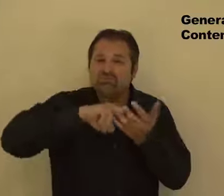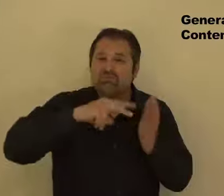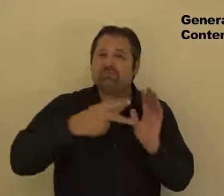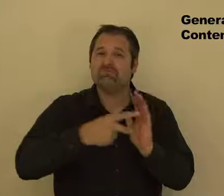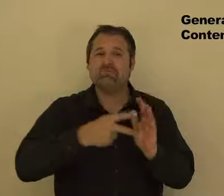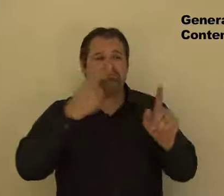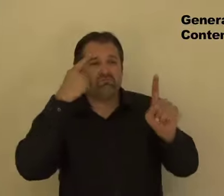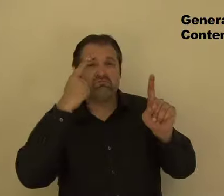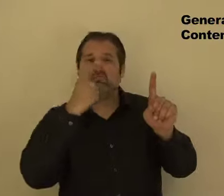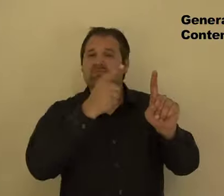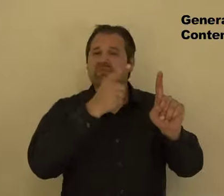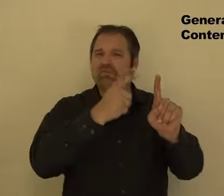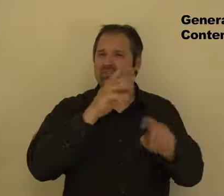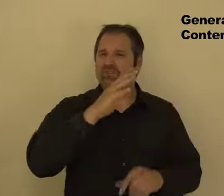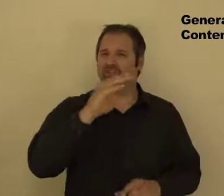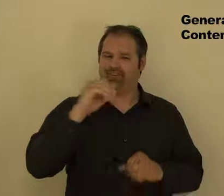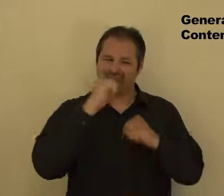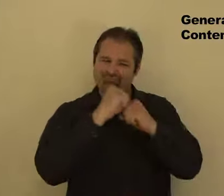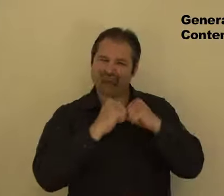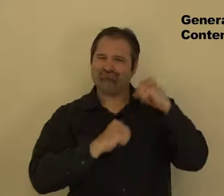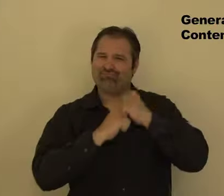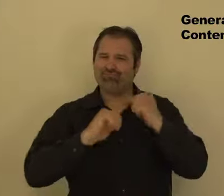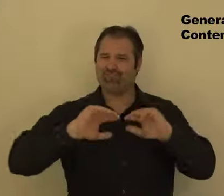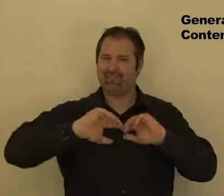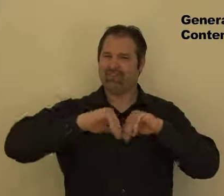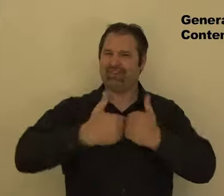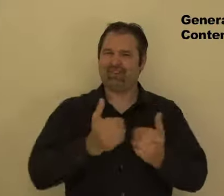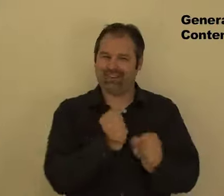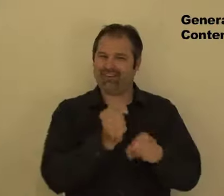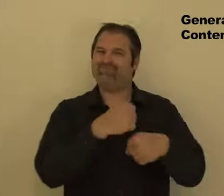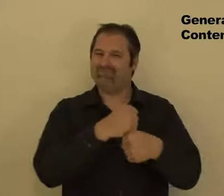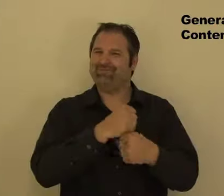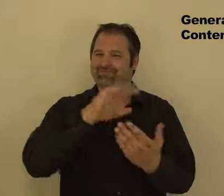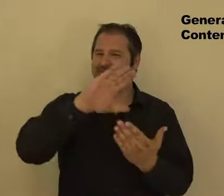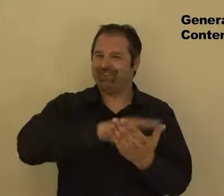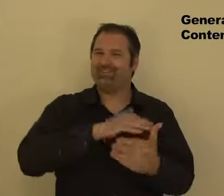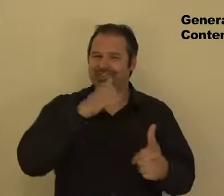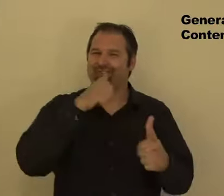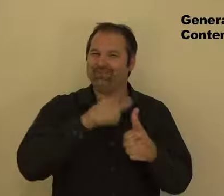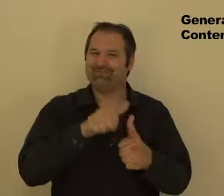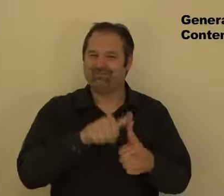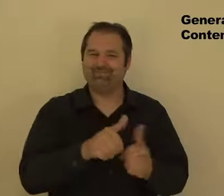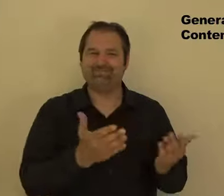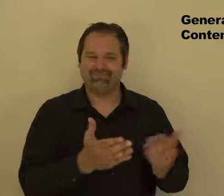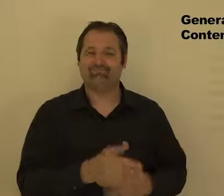If you need additional assistance in developing cover letters,